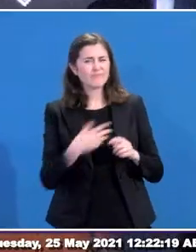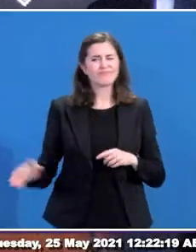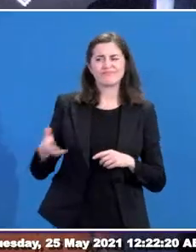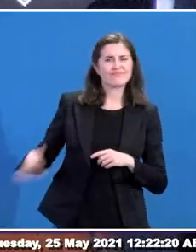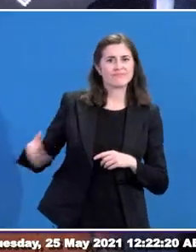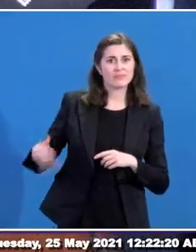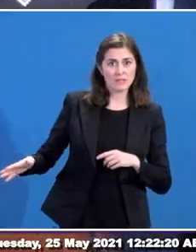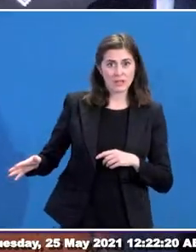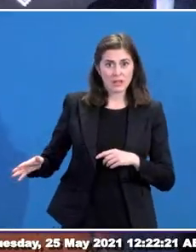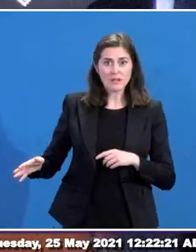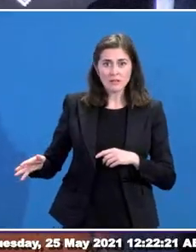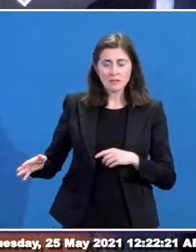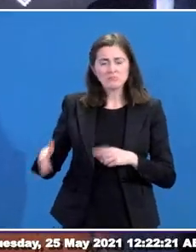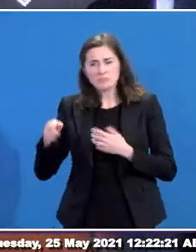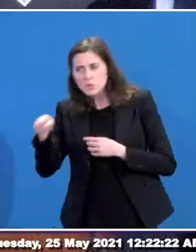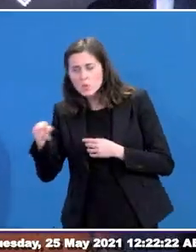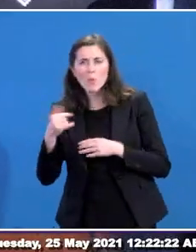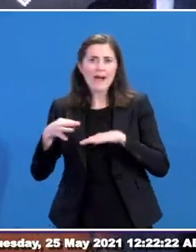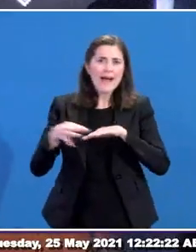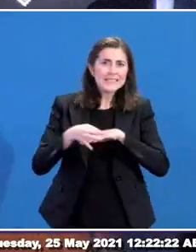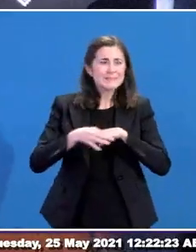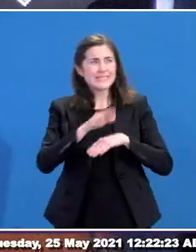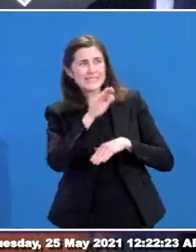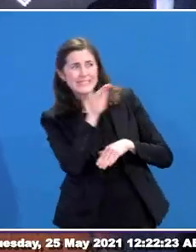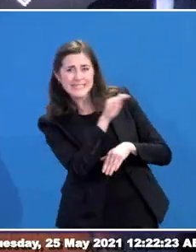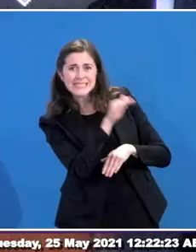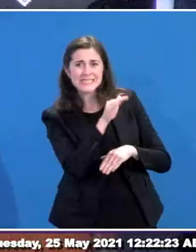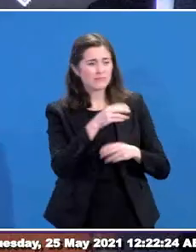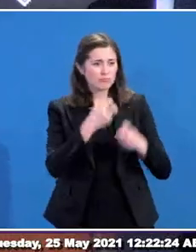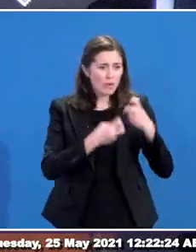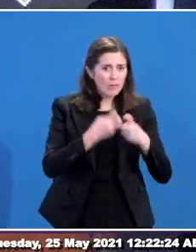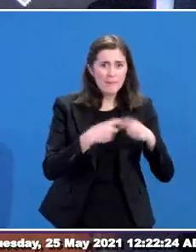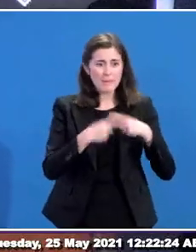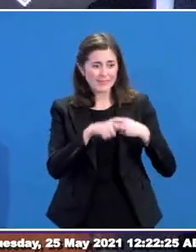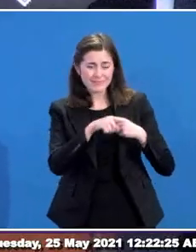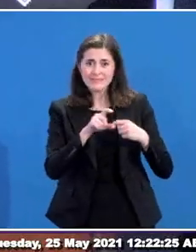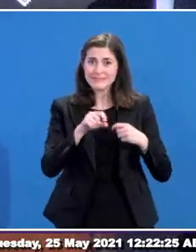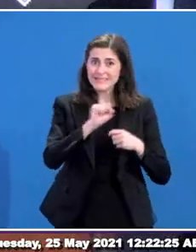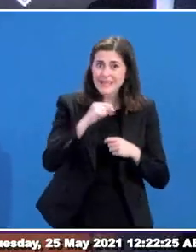When your husband and you raised issues about Carl's care or behaviours?